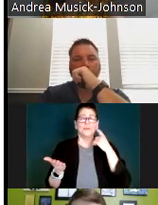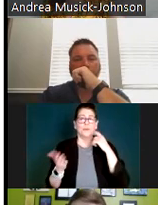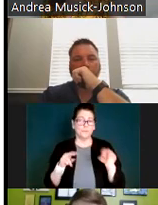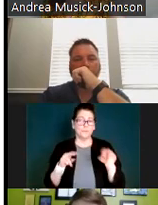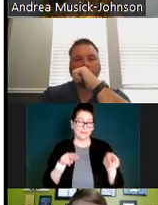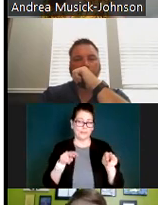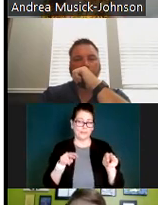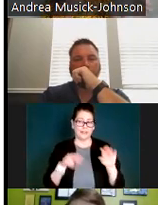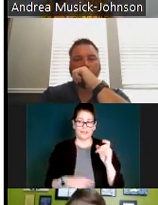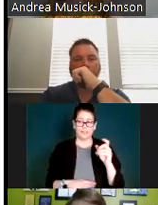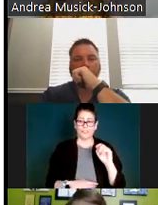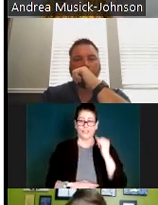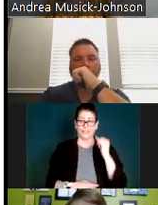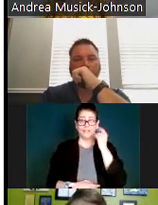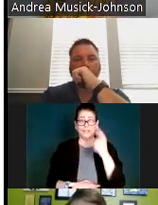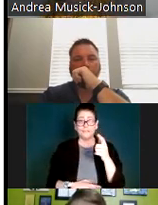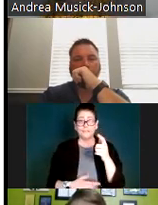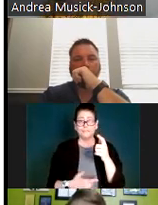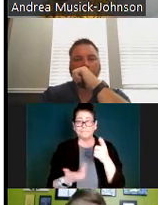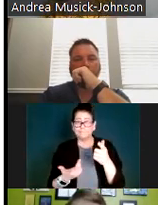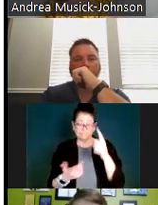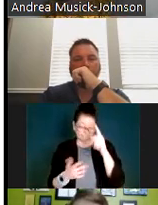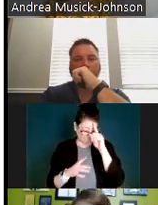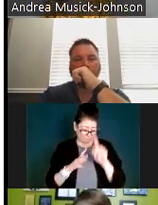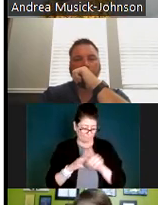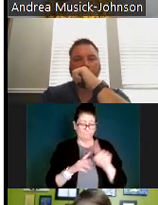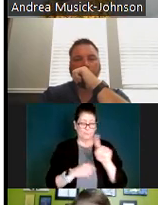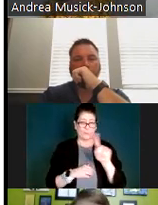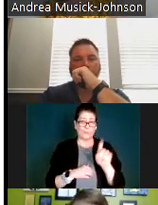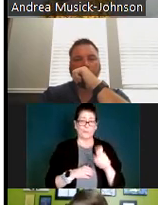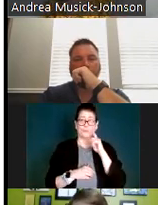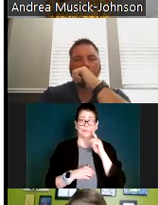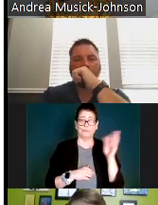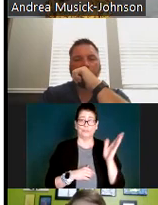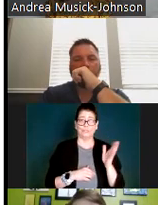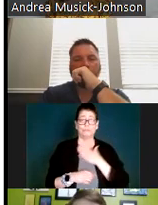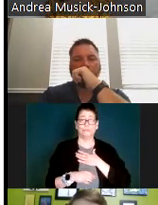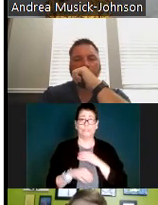you have questions for the presenters, please type them in the chat or you can come off mute